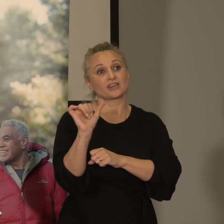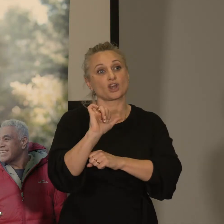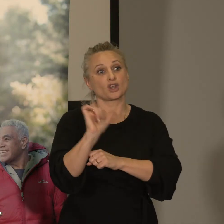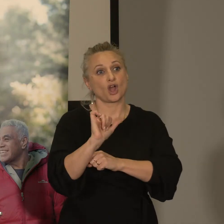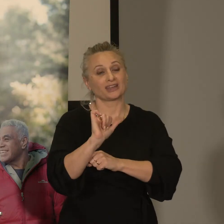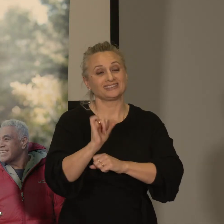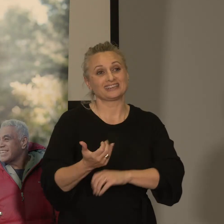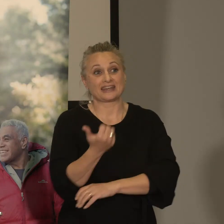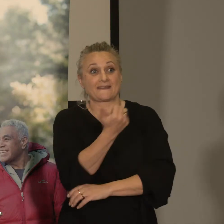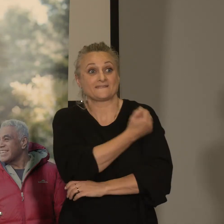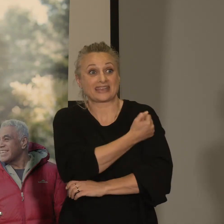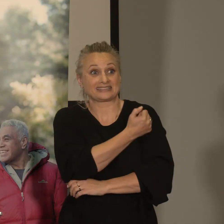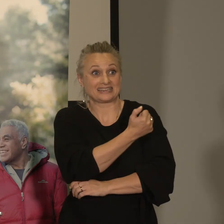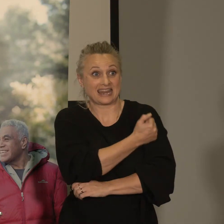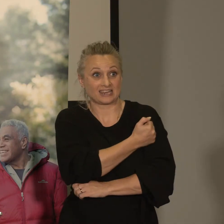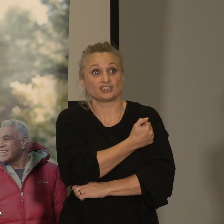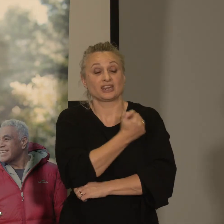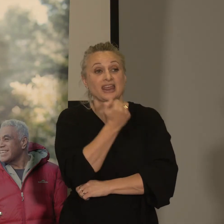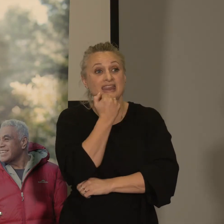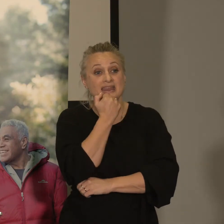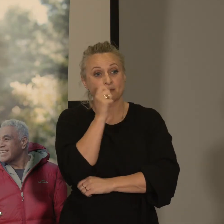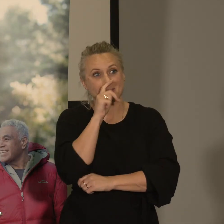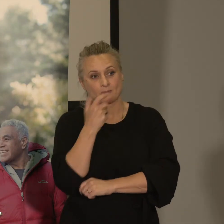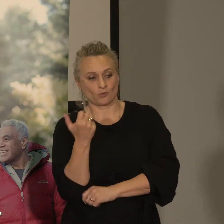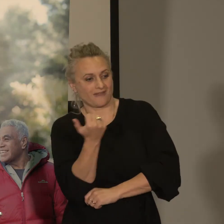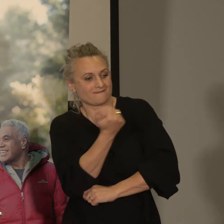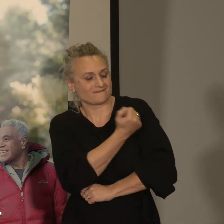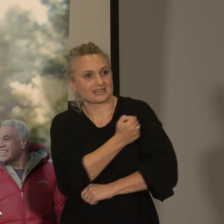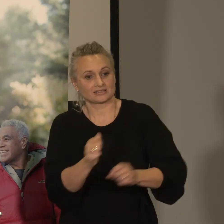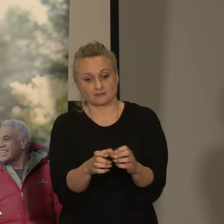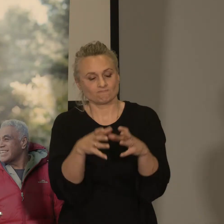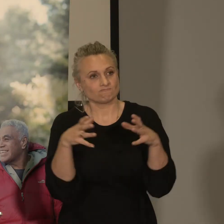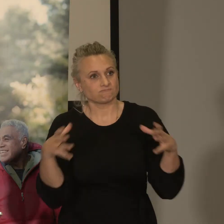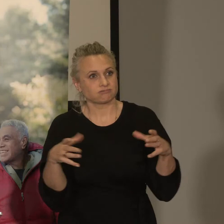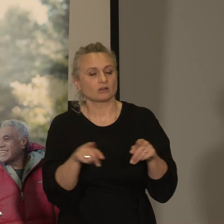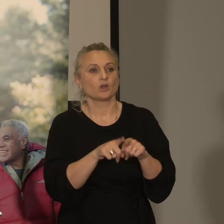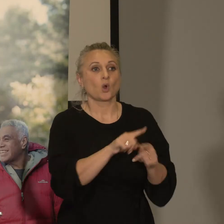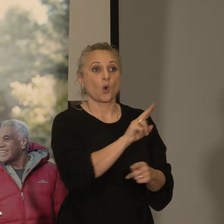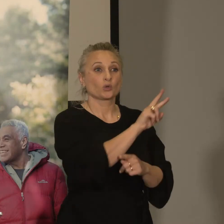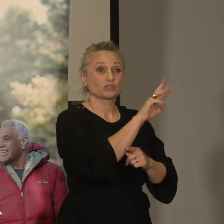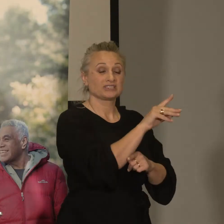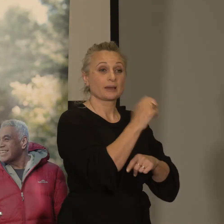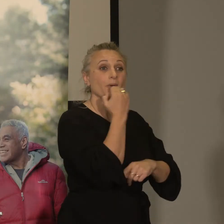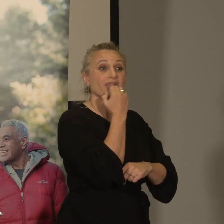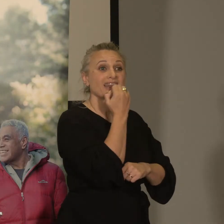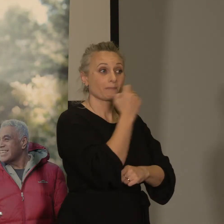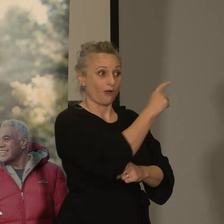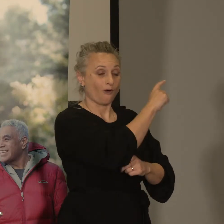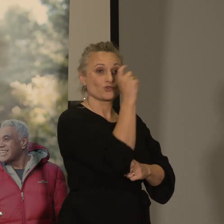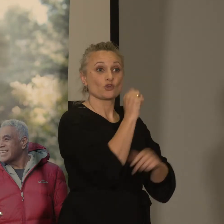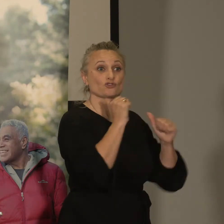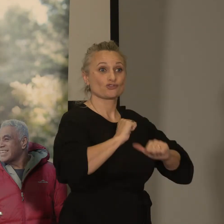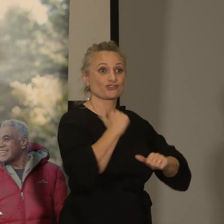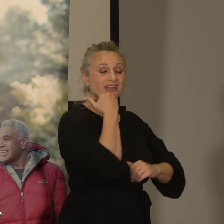COVID-19 vaccination program to also enter the workforce.